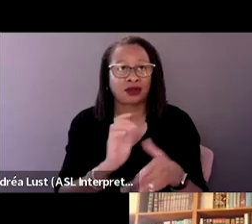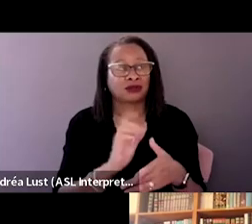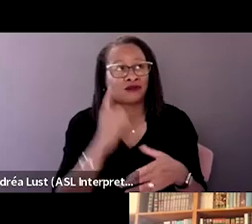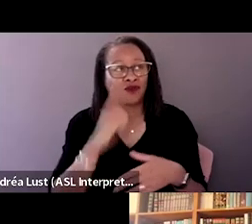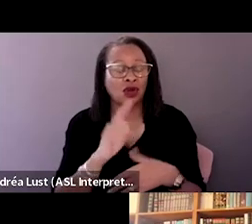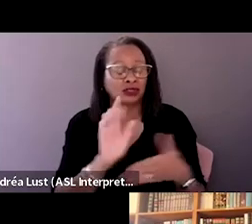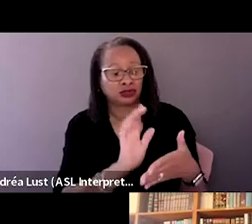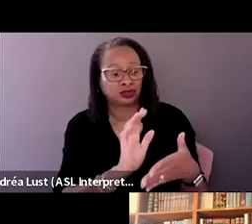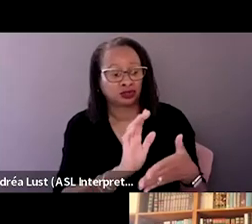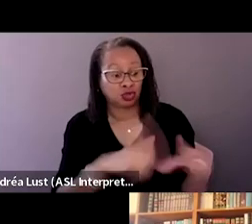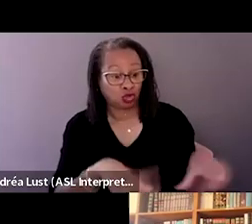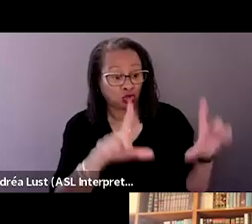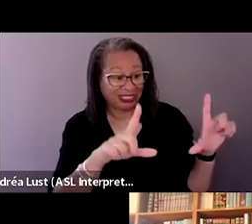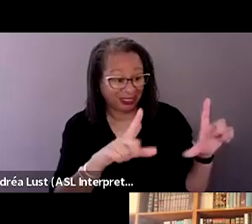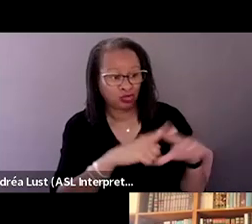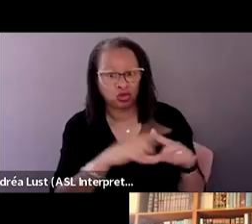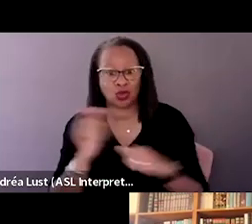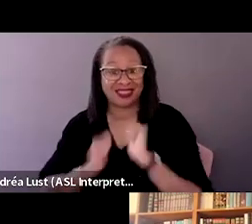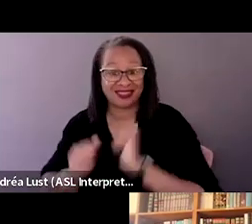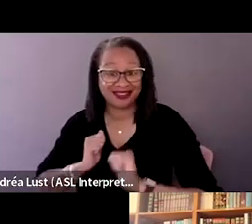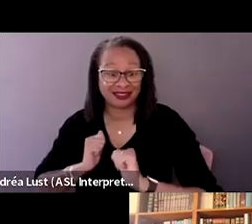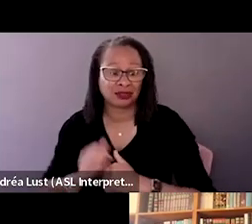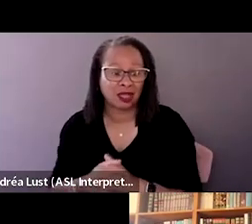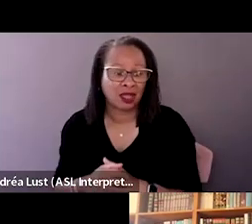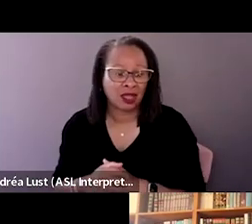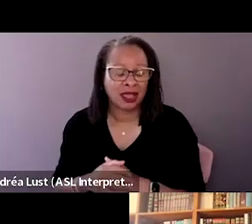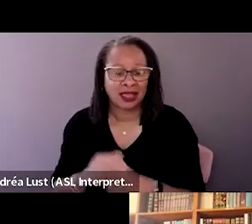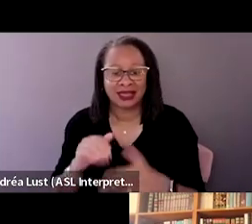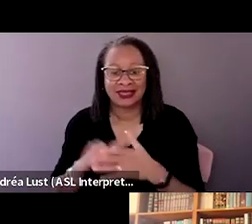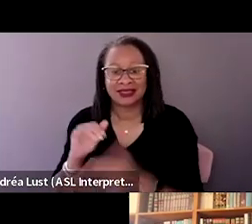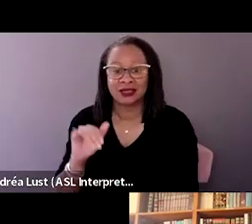And then in general in France, before going to theatrical,